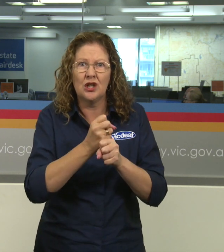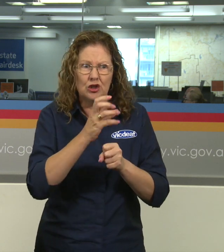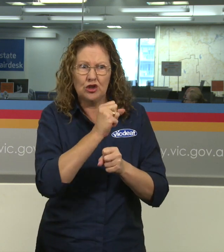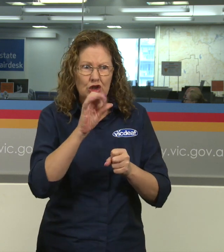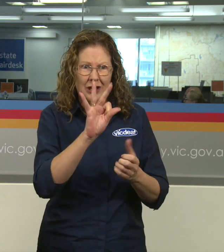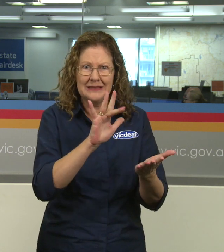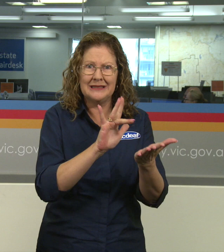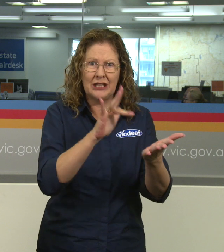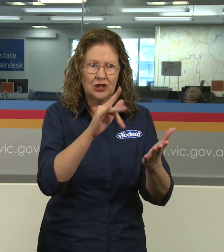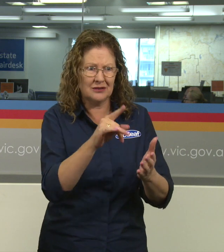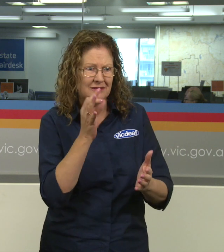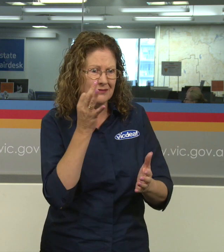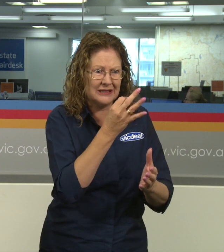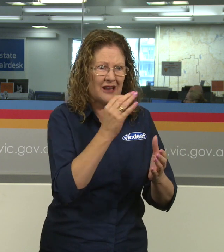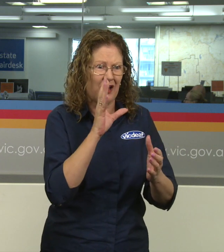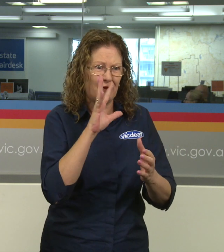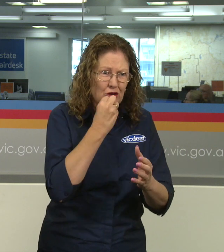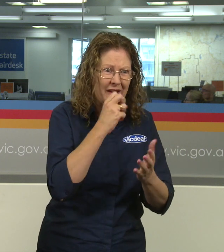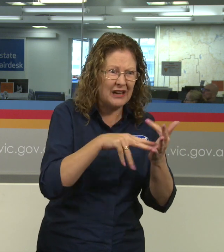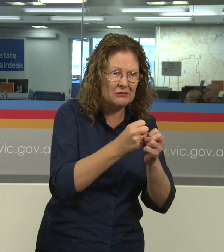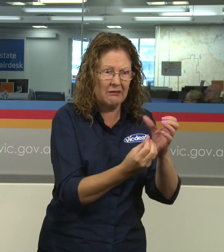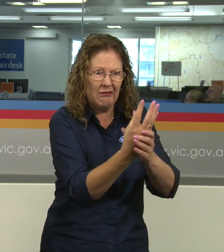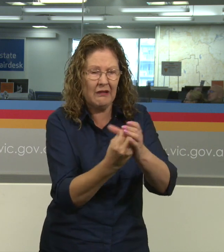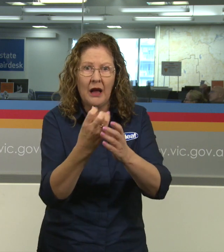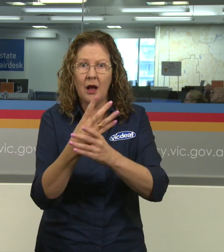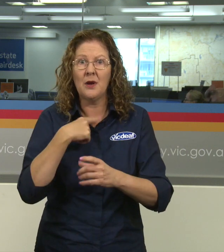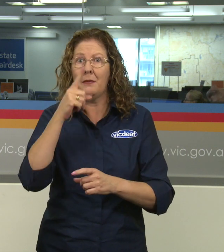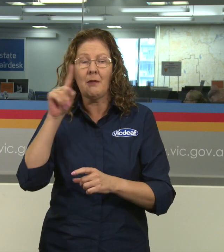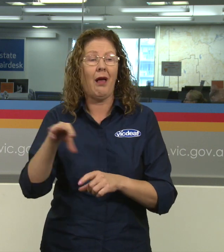This is particularly important for fruit and vegetables which are consumed raw.